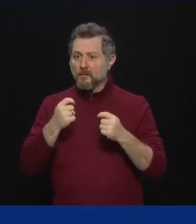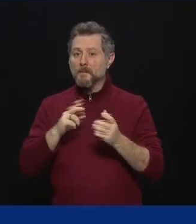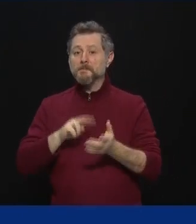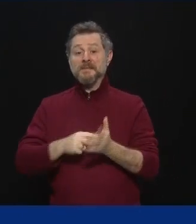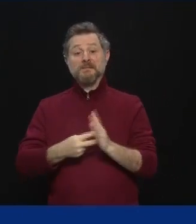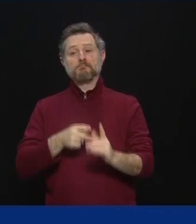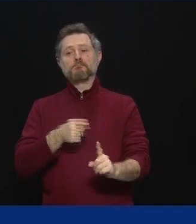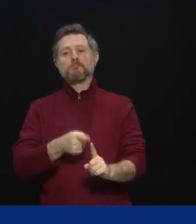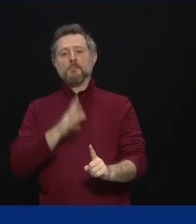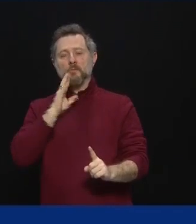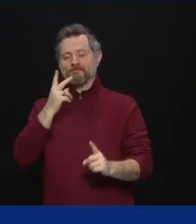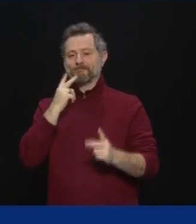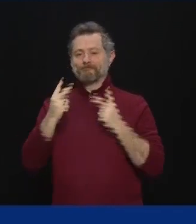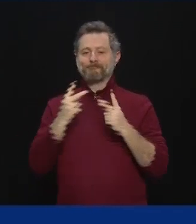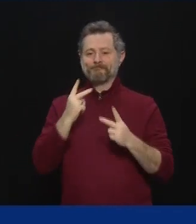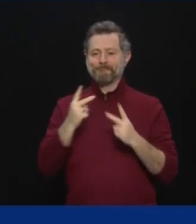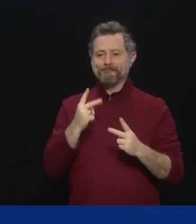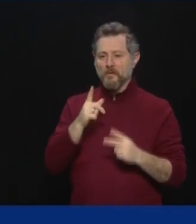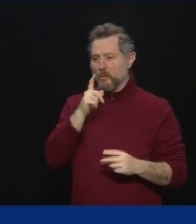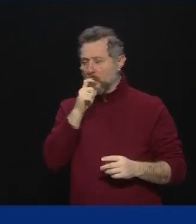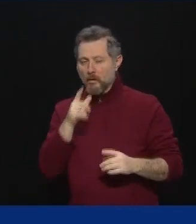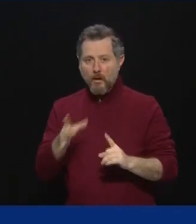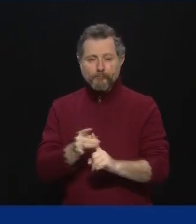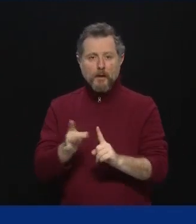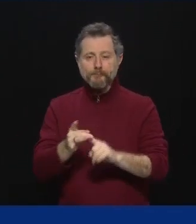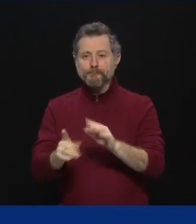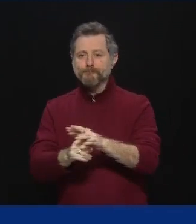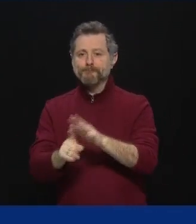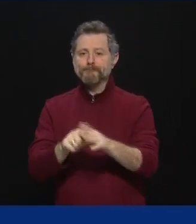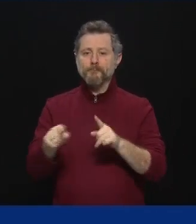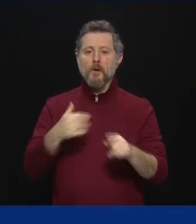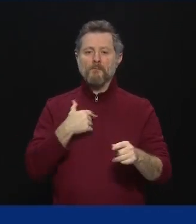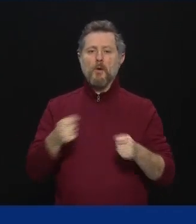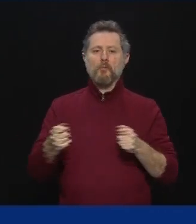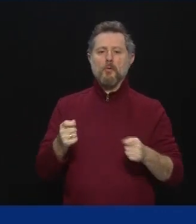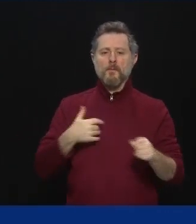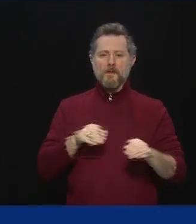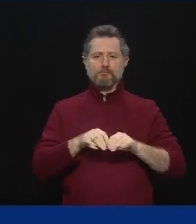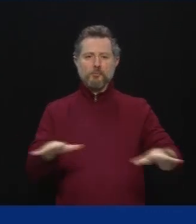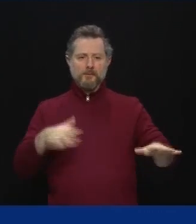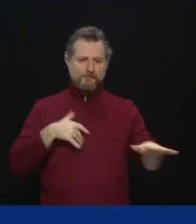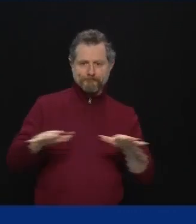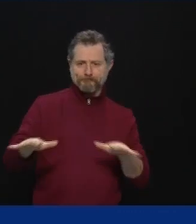JUST BEFORE THANKSGIVING. SO WITH A LOT OF TESTING, THE UPSIDE IS WE'RE GETTING A HANDLE